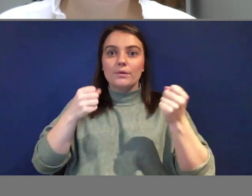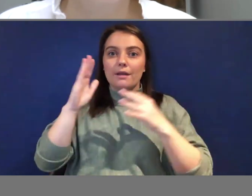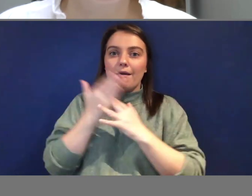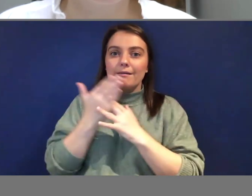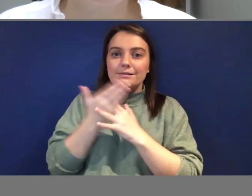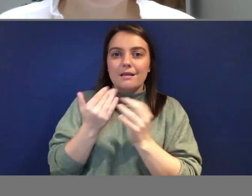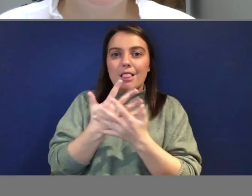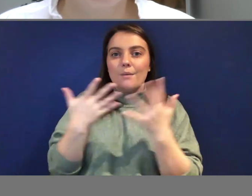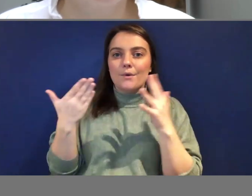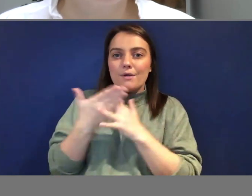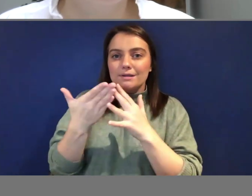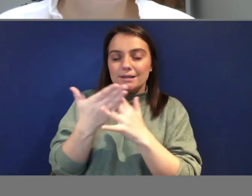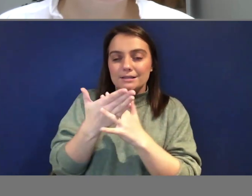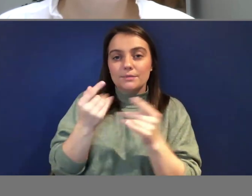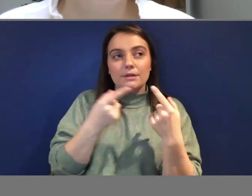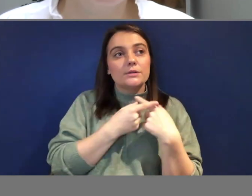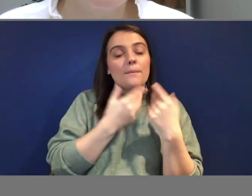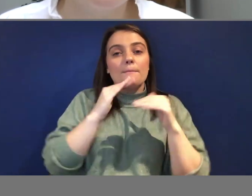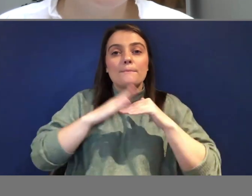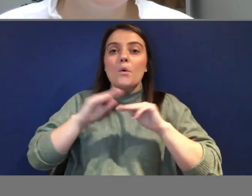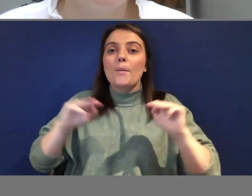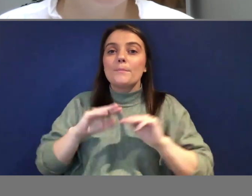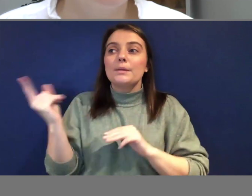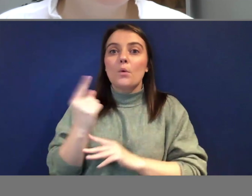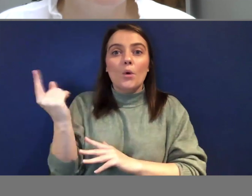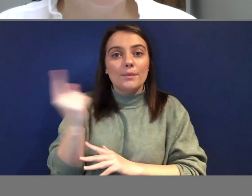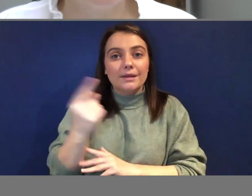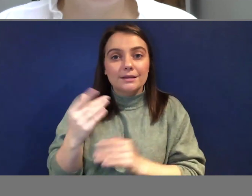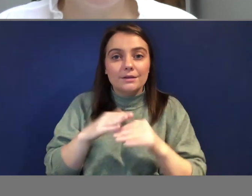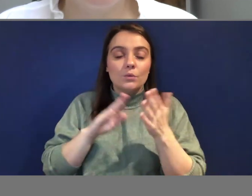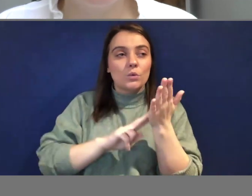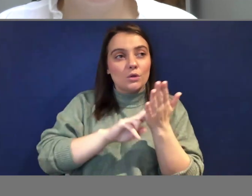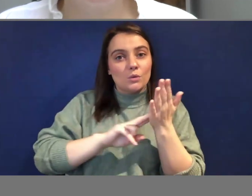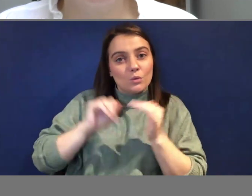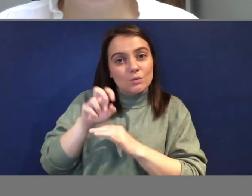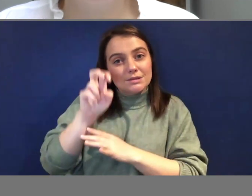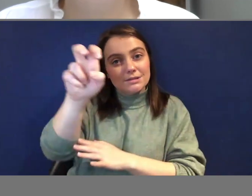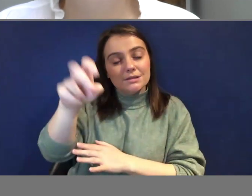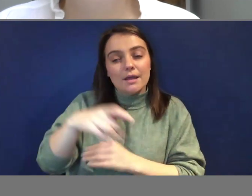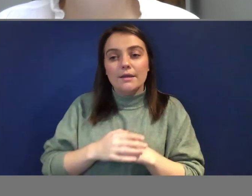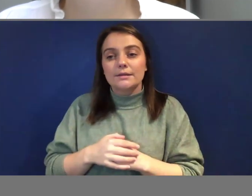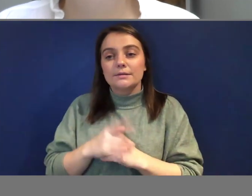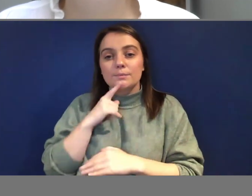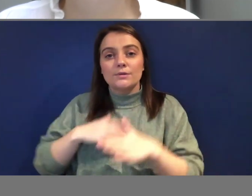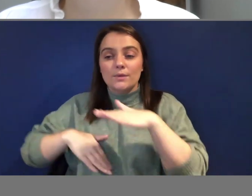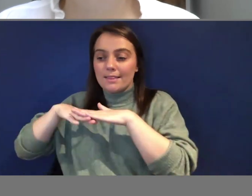cater for a greater range of people we're going to see more people out using them and I suppose